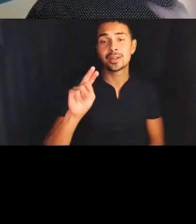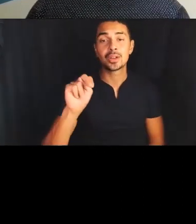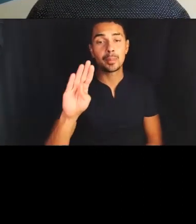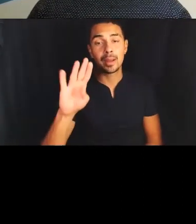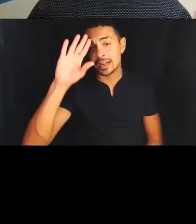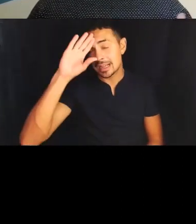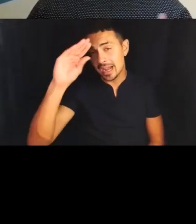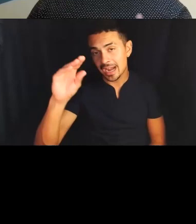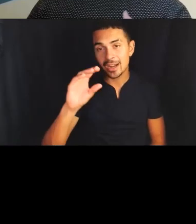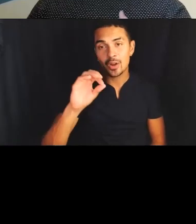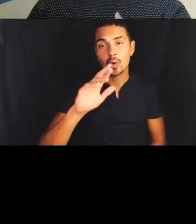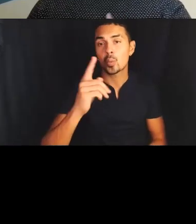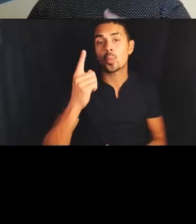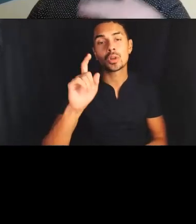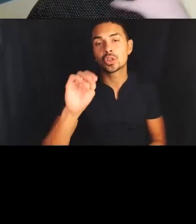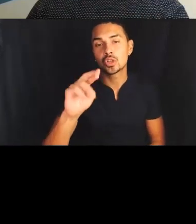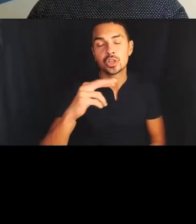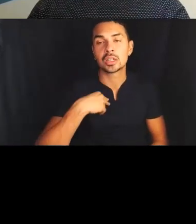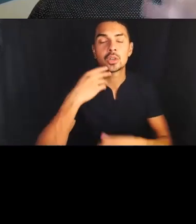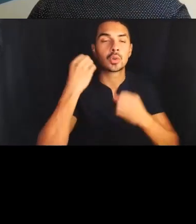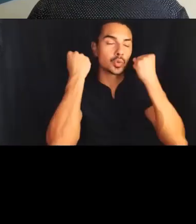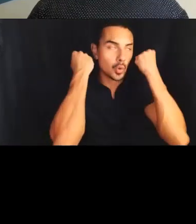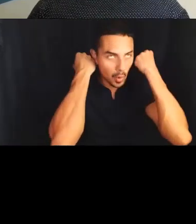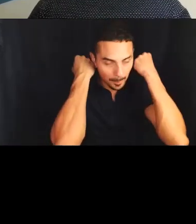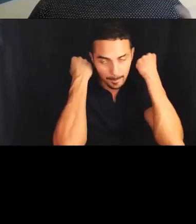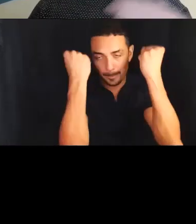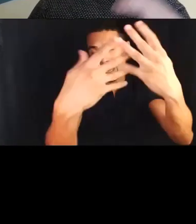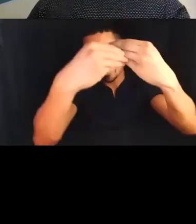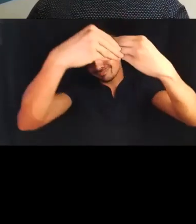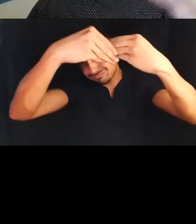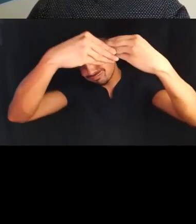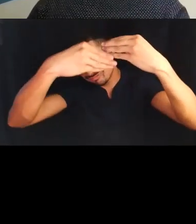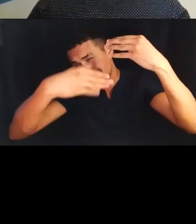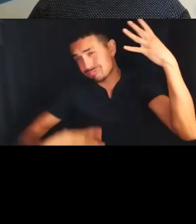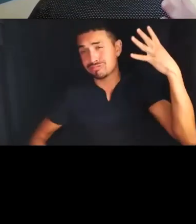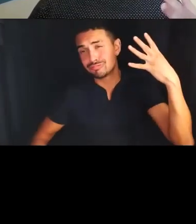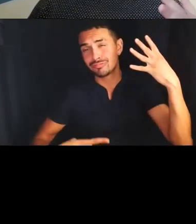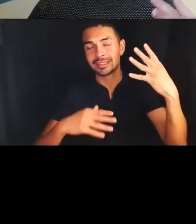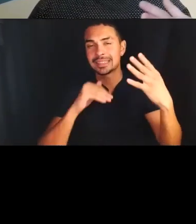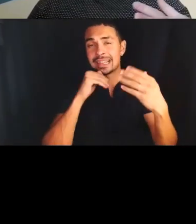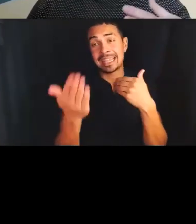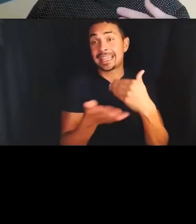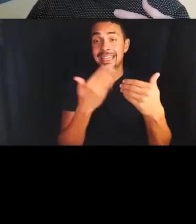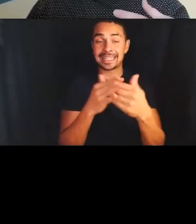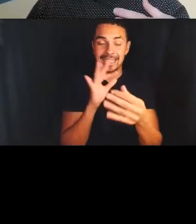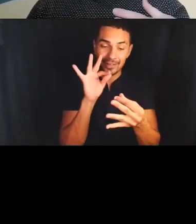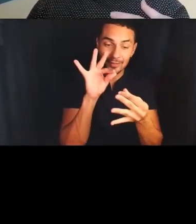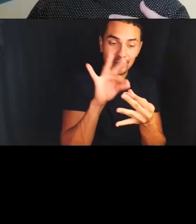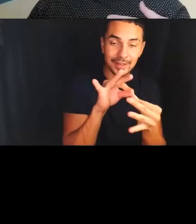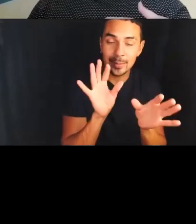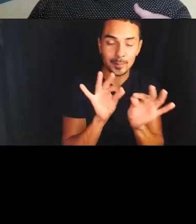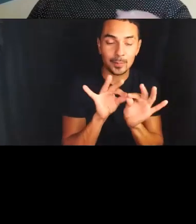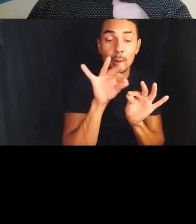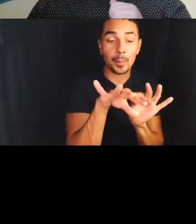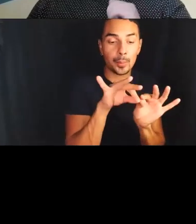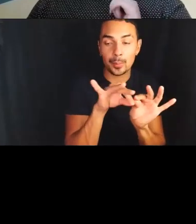as one gender. So there's so many genders that don't fit easily into these boxes.